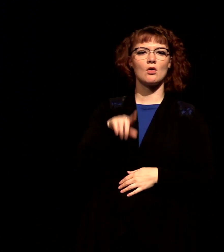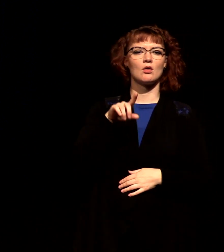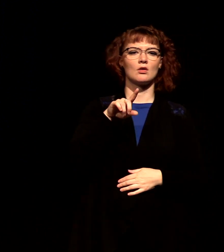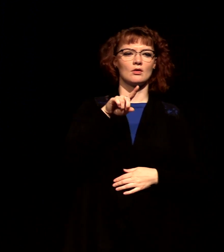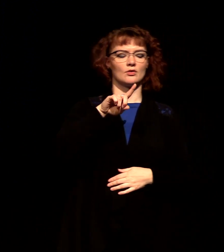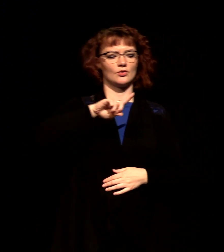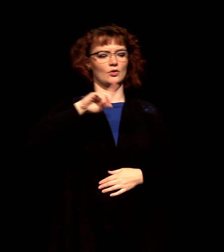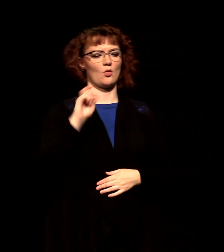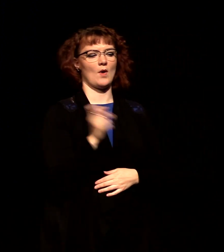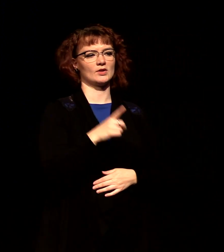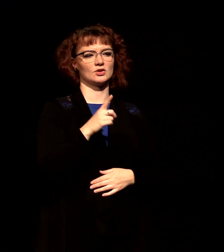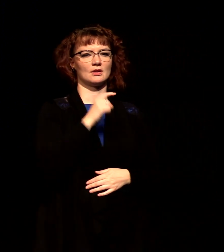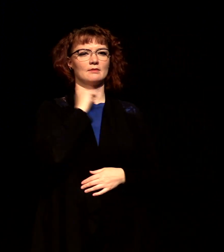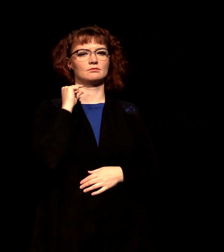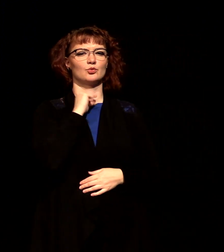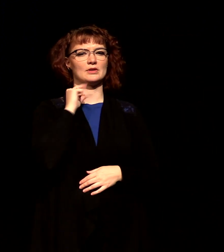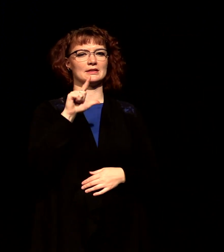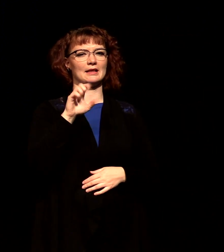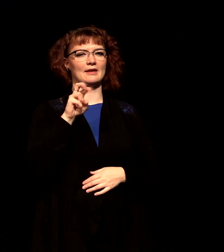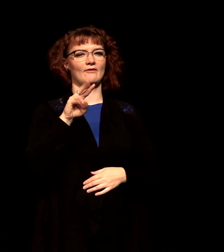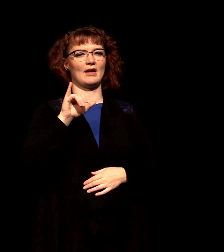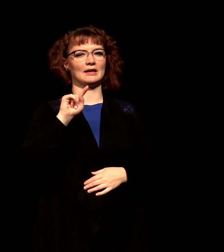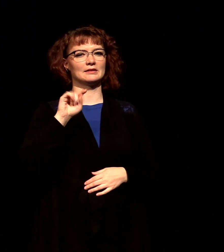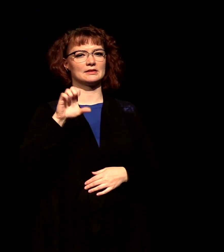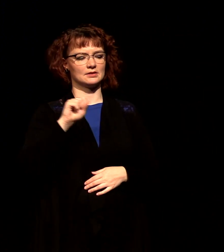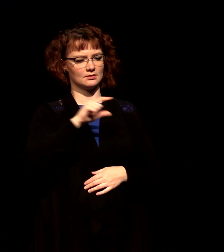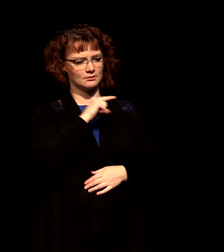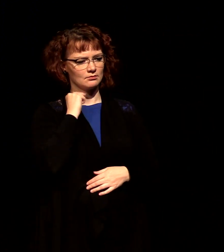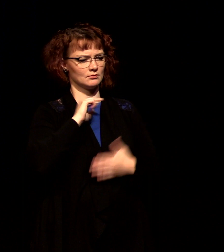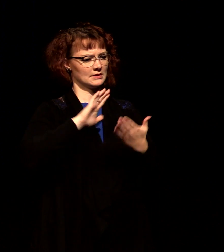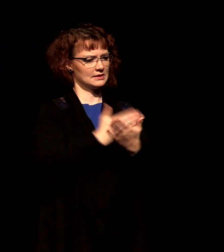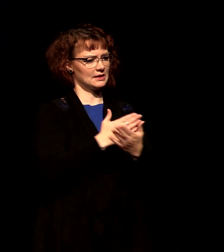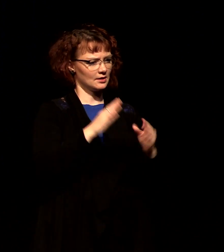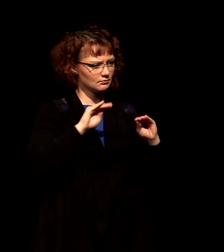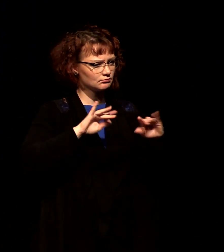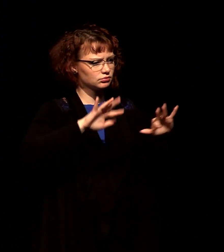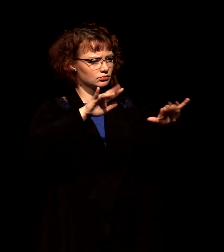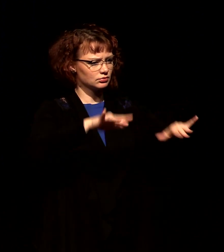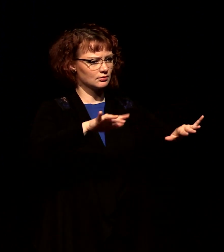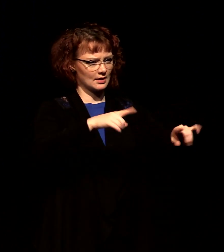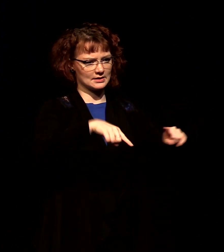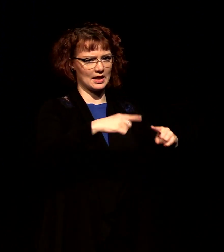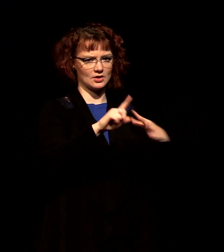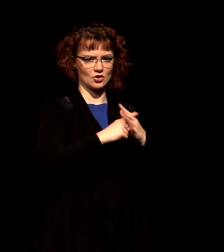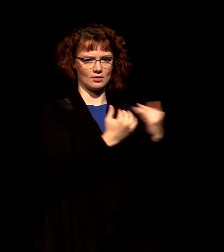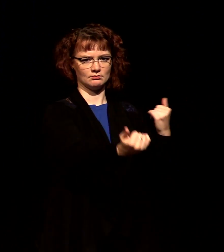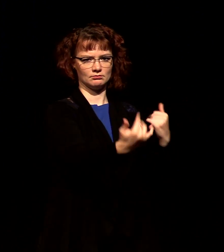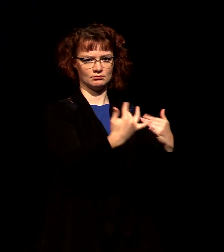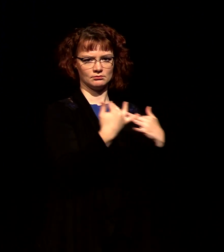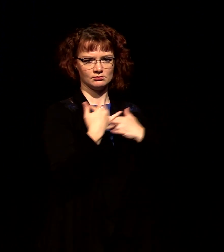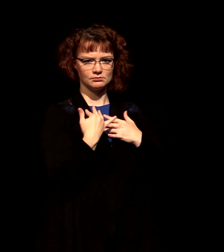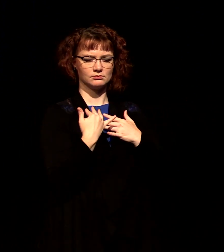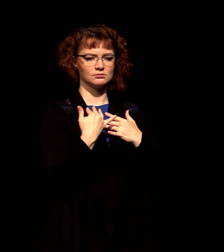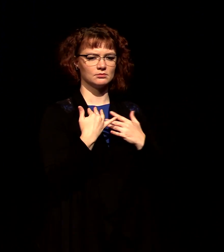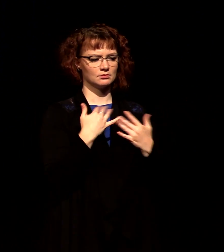over them by the Levite priests, it's being sung over the Pilgrims as they prepare to see the face and the presence of God